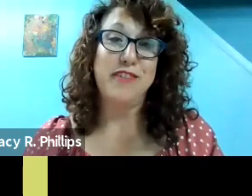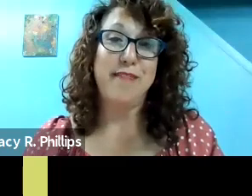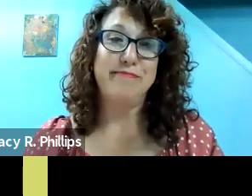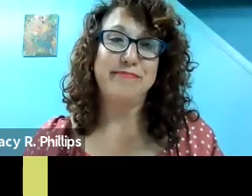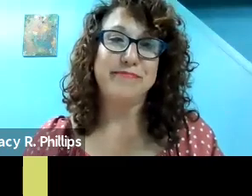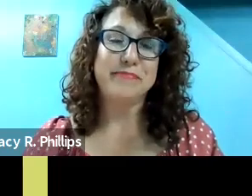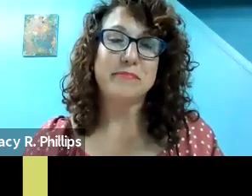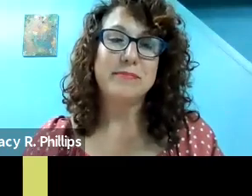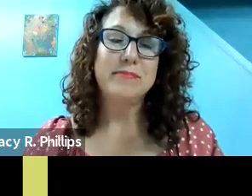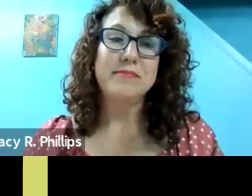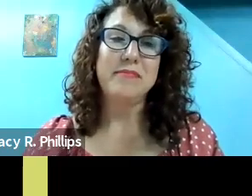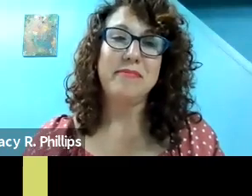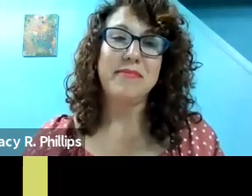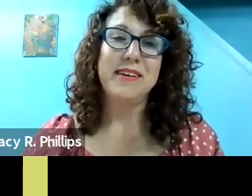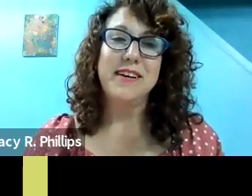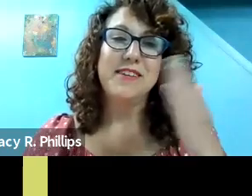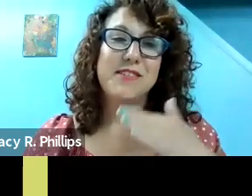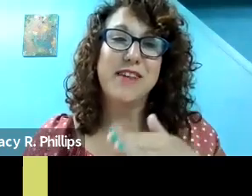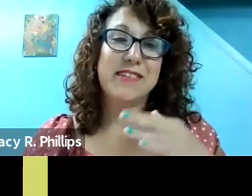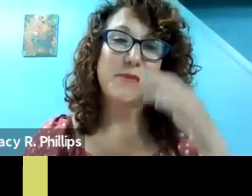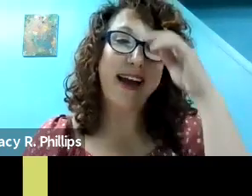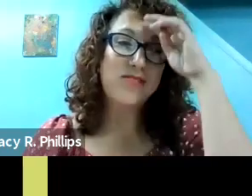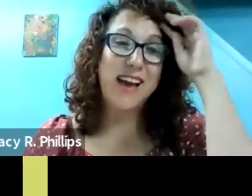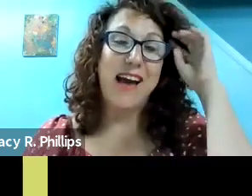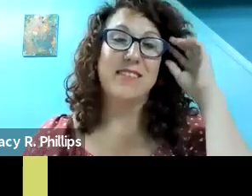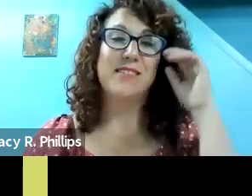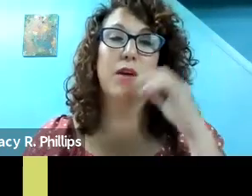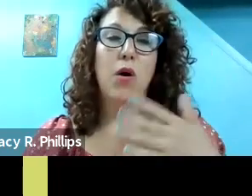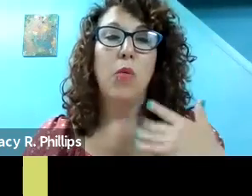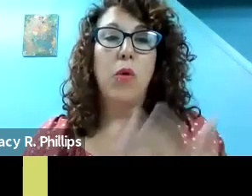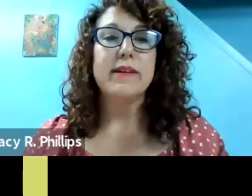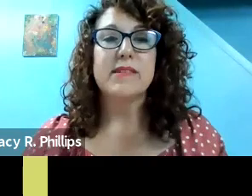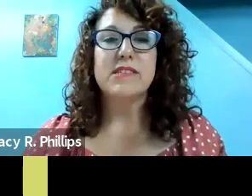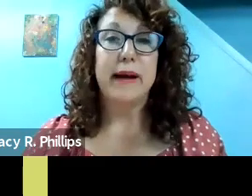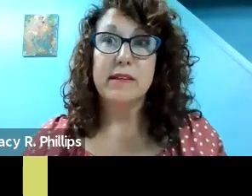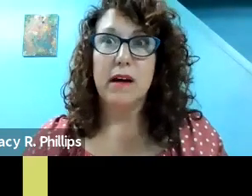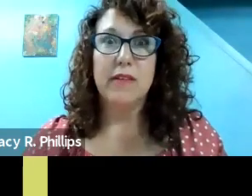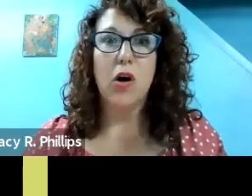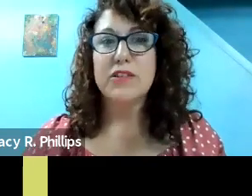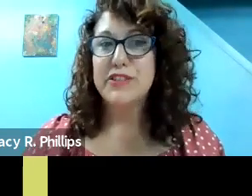to do that. So next, we have tasks, what is expected of all